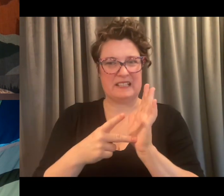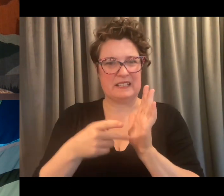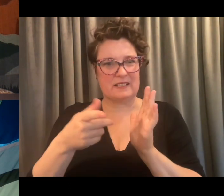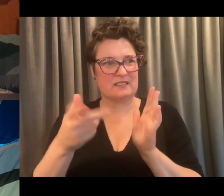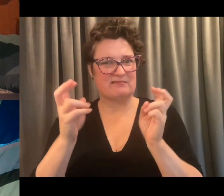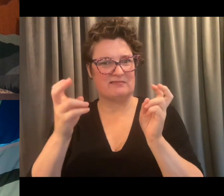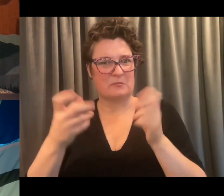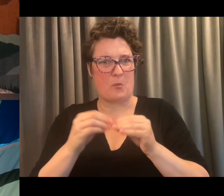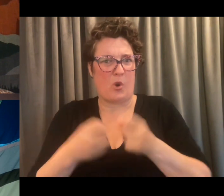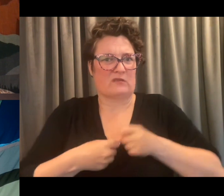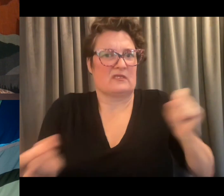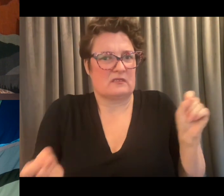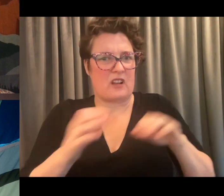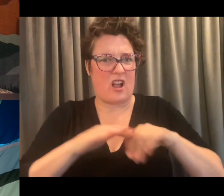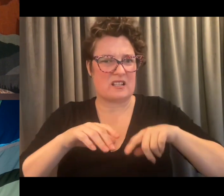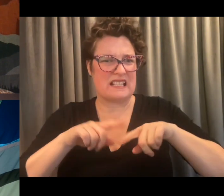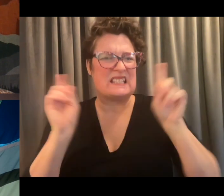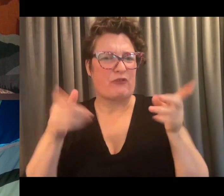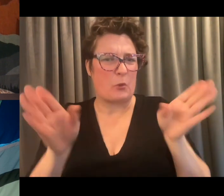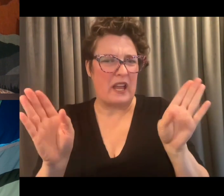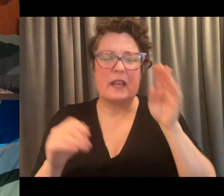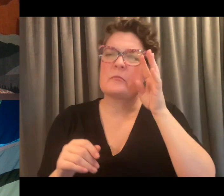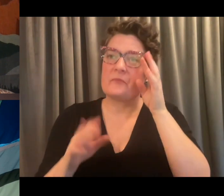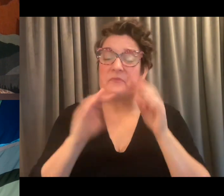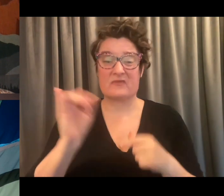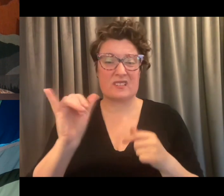And it was about really connecting with the earth and listening to the